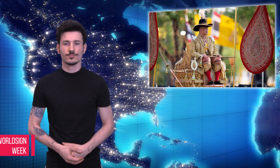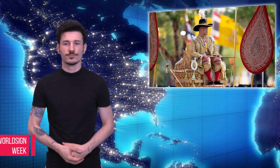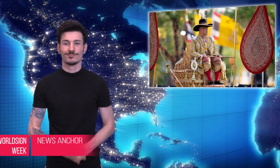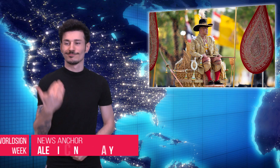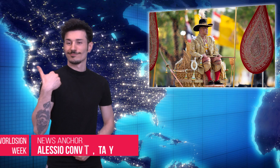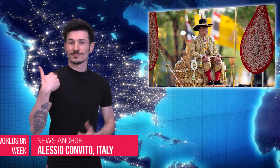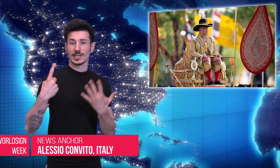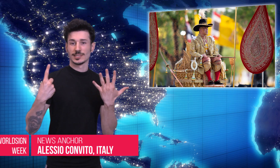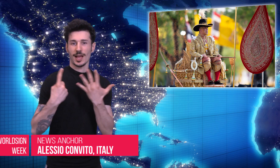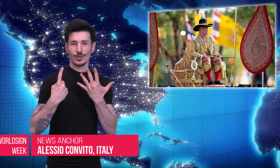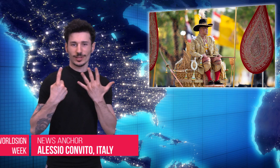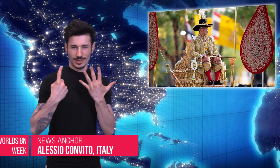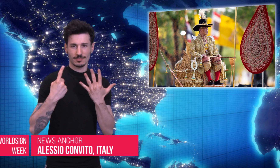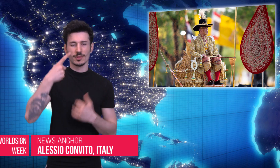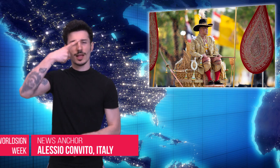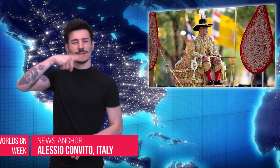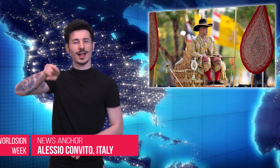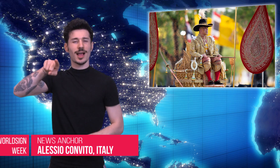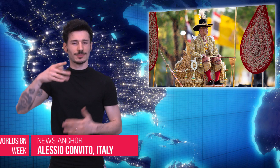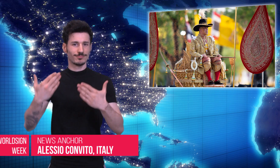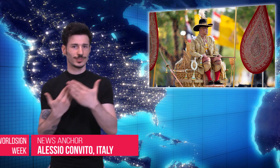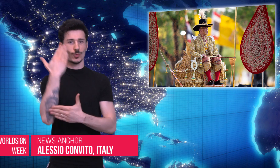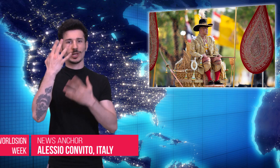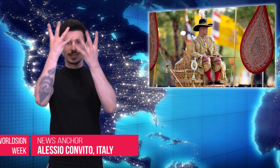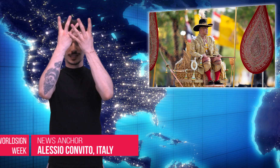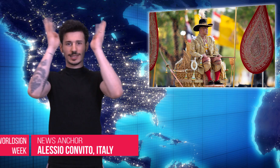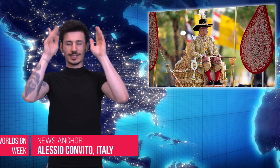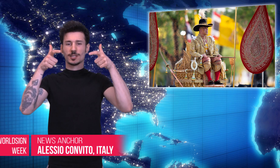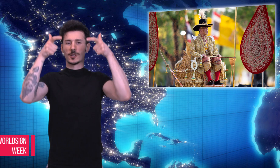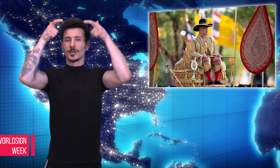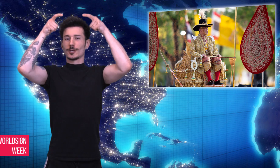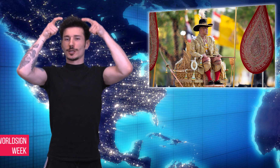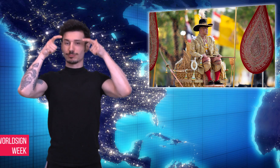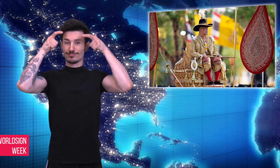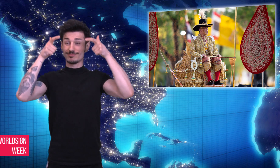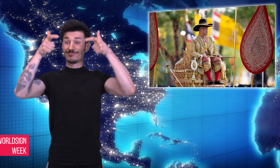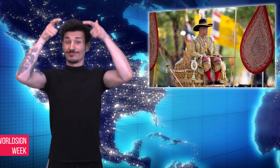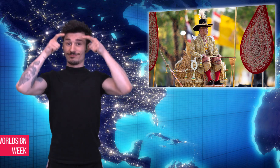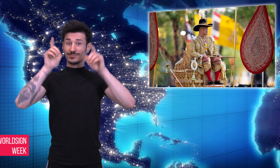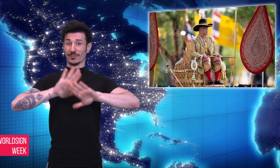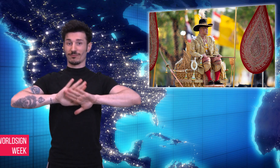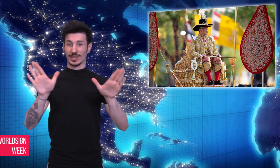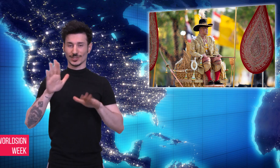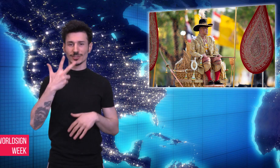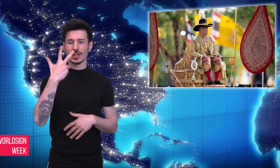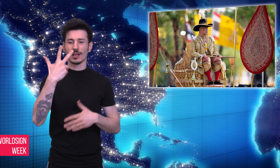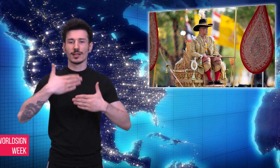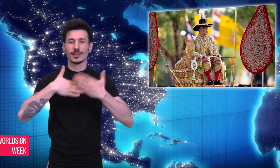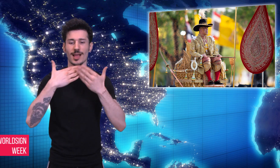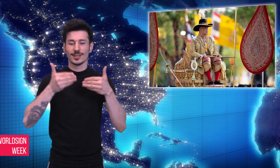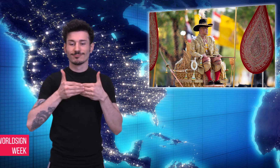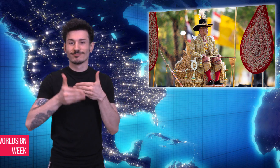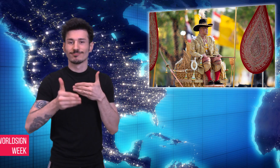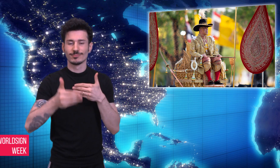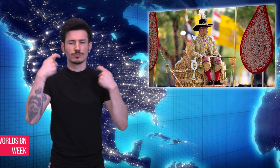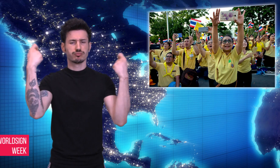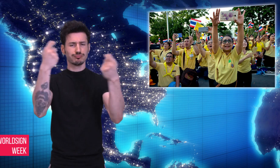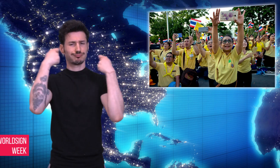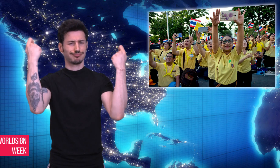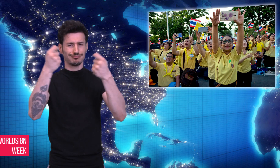Alessio: A new king was crowned in Thailand last Saturday, which was the